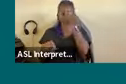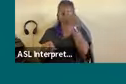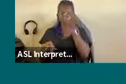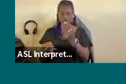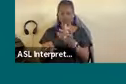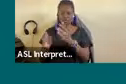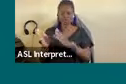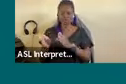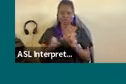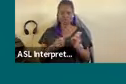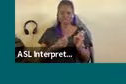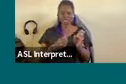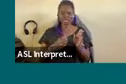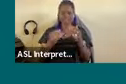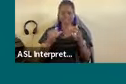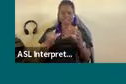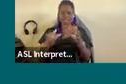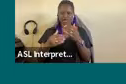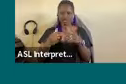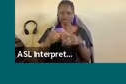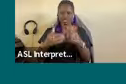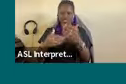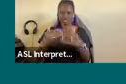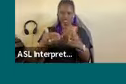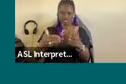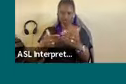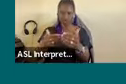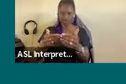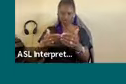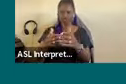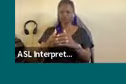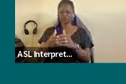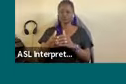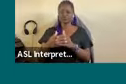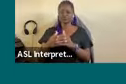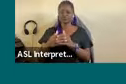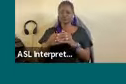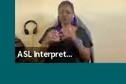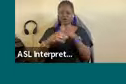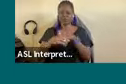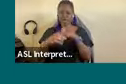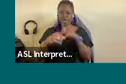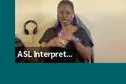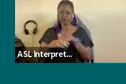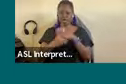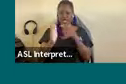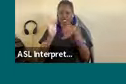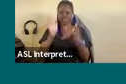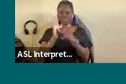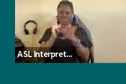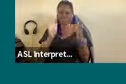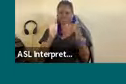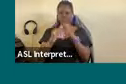move into this next mase of our battle against COVID in our community.